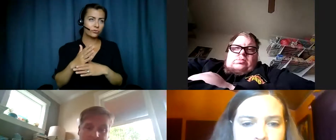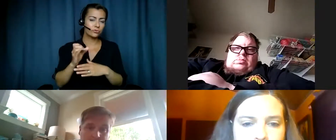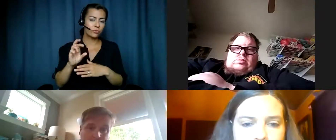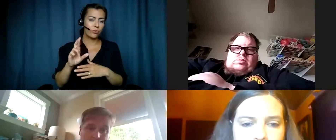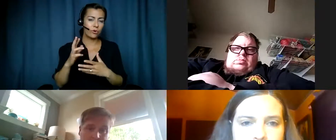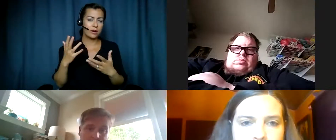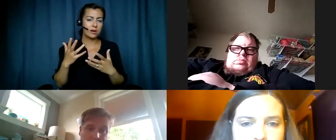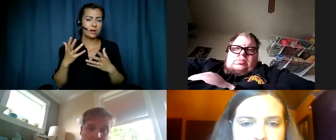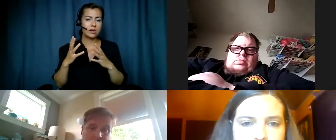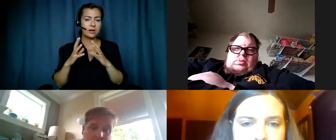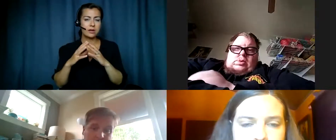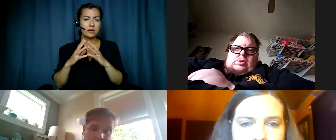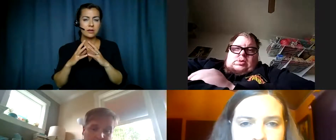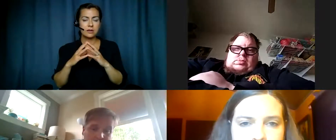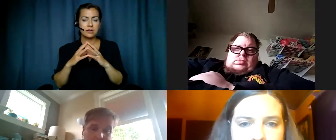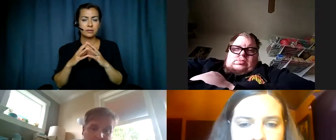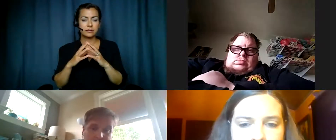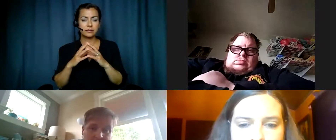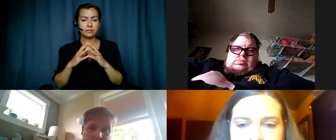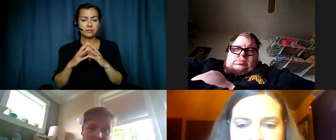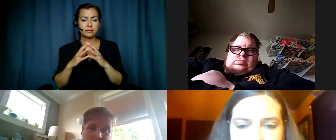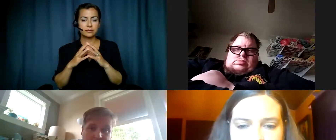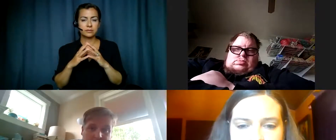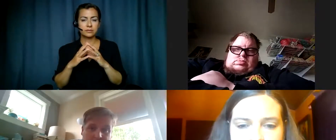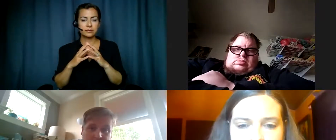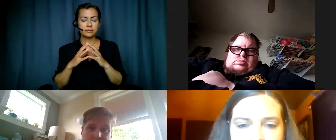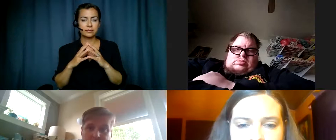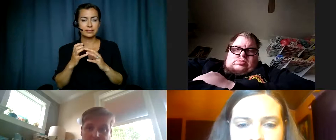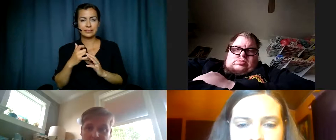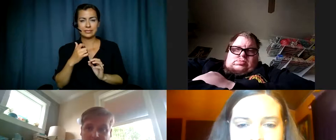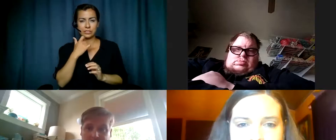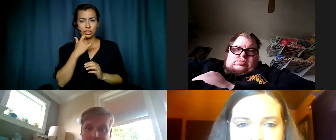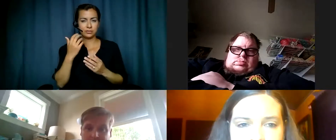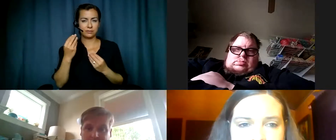last, the 2018 midterm election, voter turnout